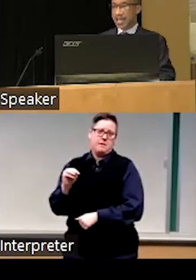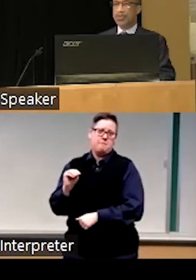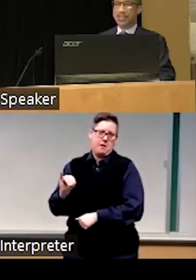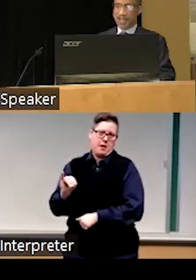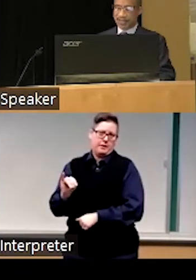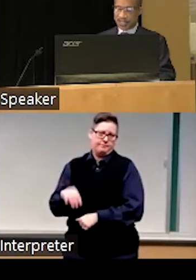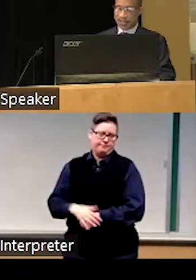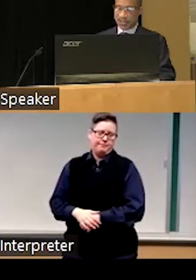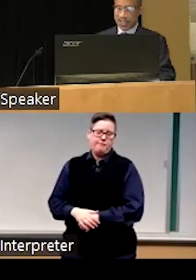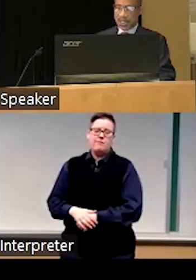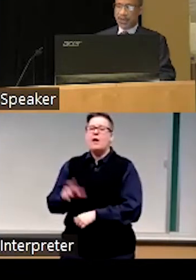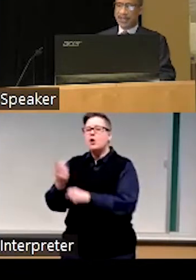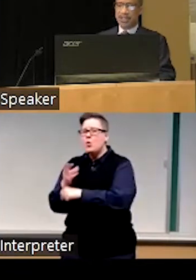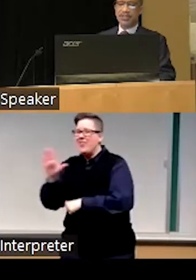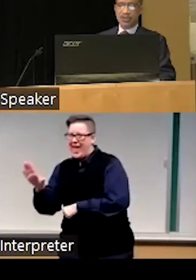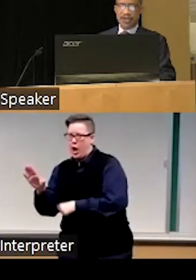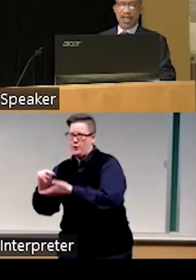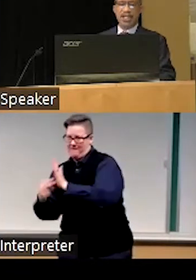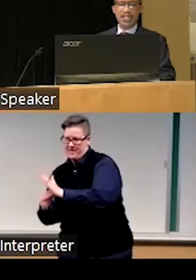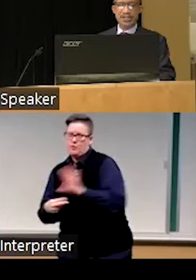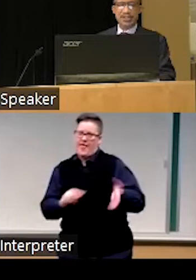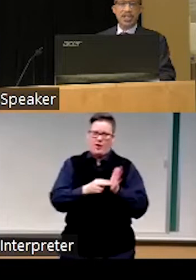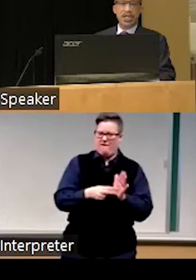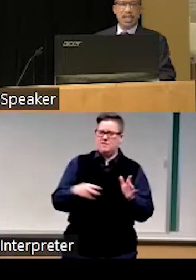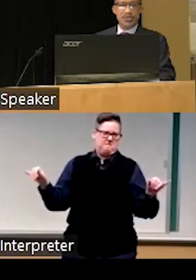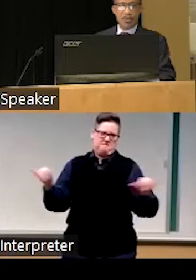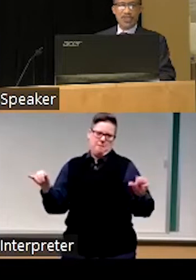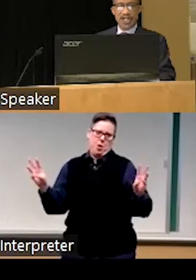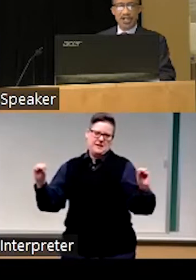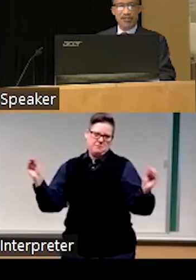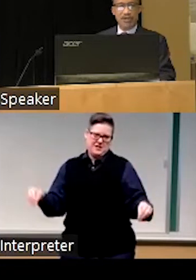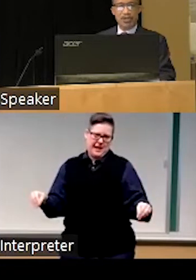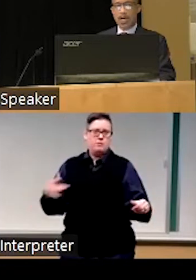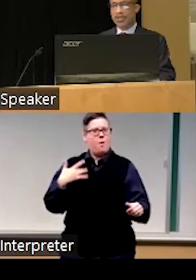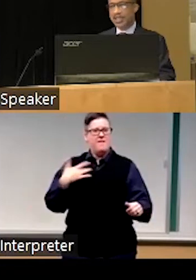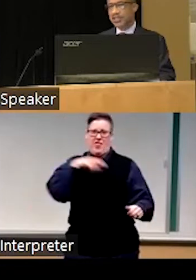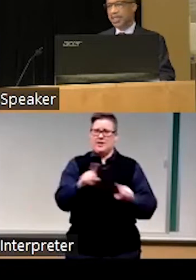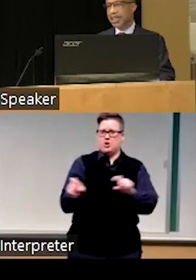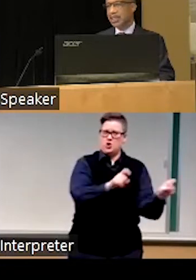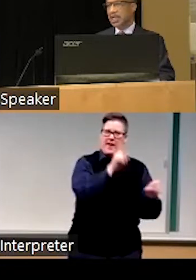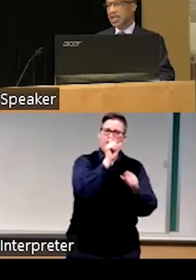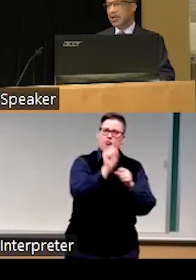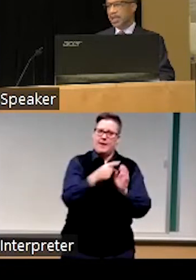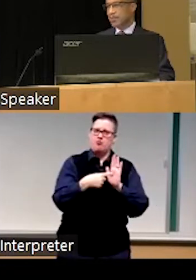samhsa's definitions so I think the survey is is representative of the population that that